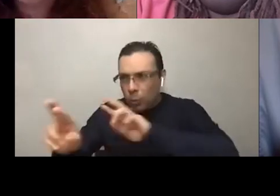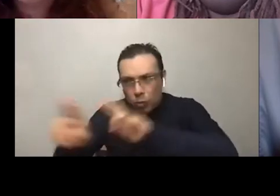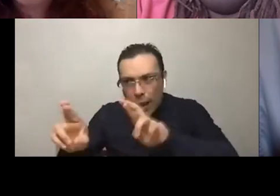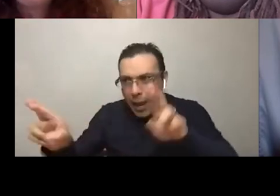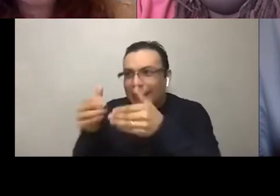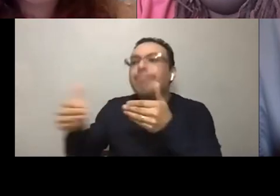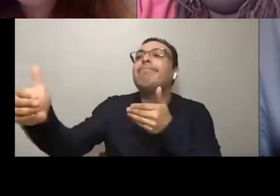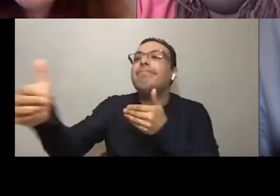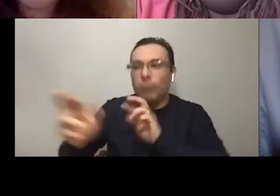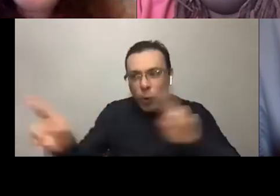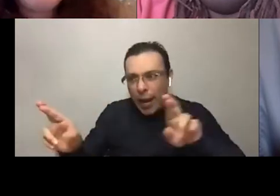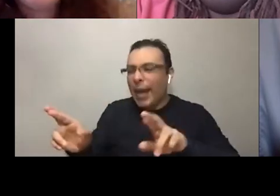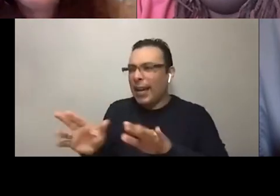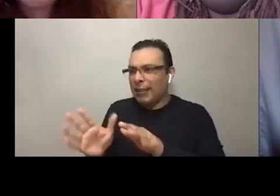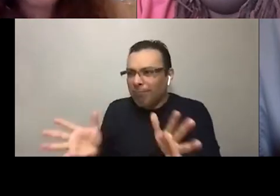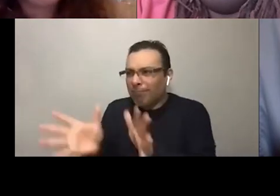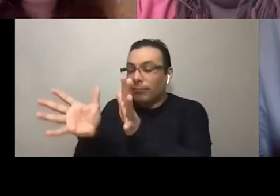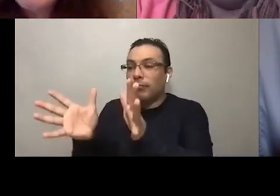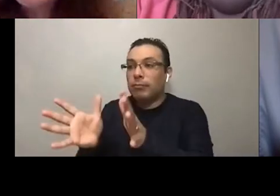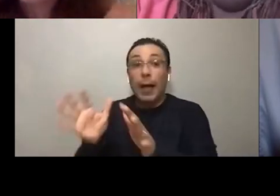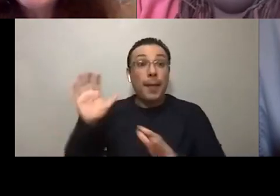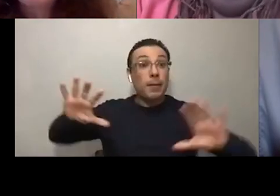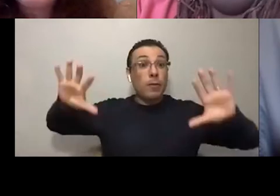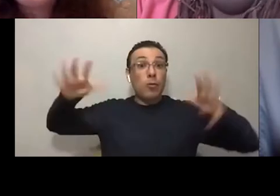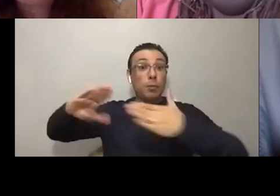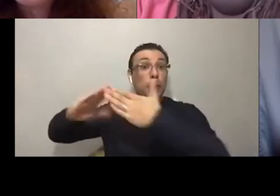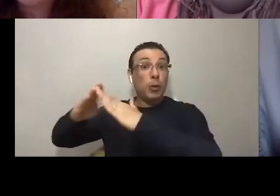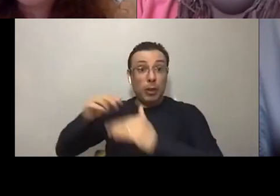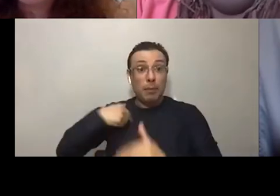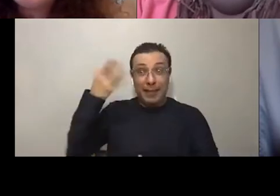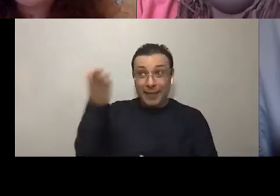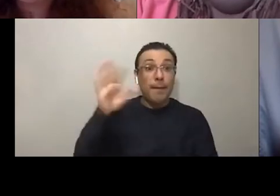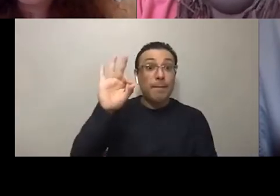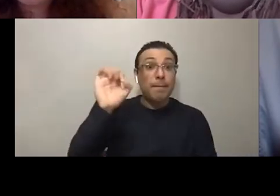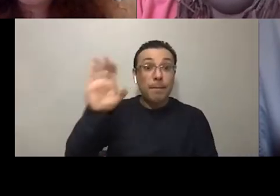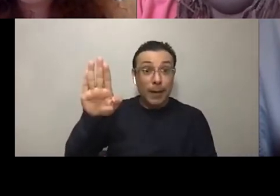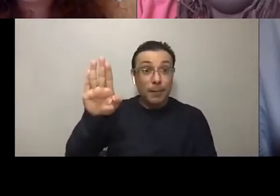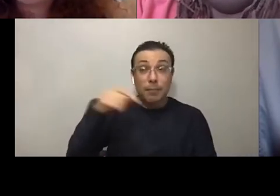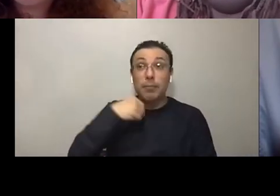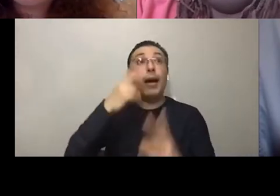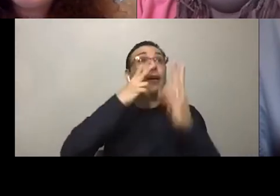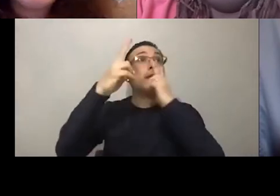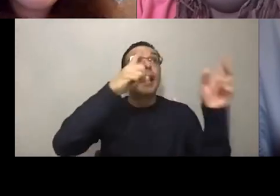you know in February, when we saw things happening in other parts of the world, where disabled people were like,